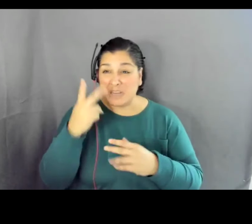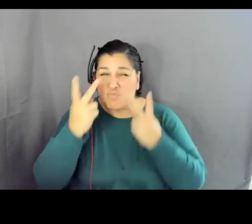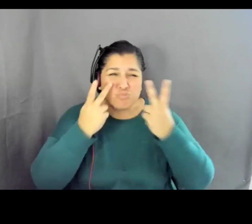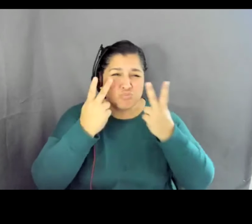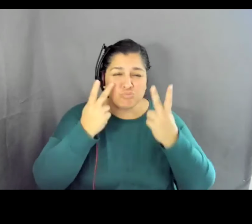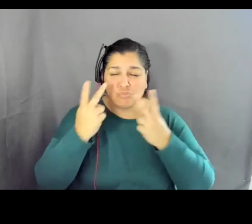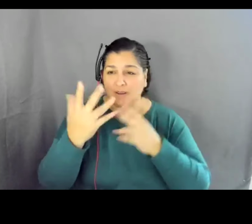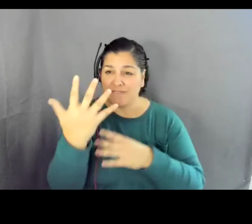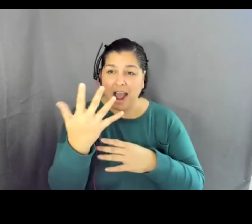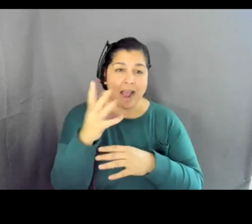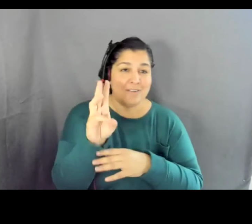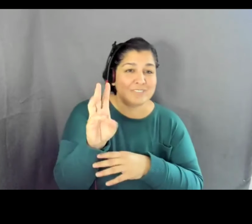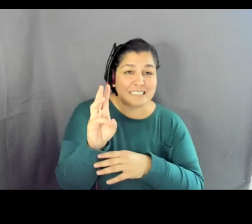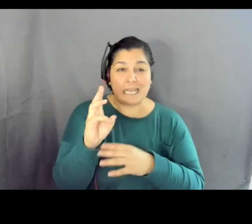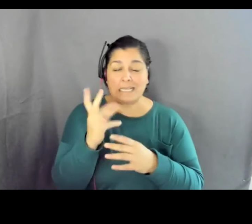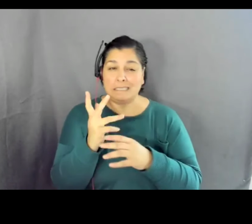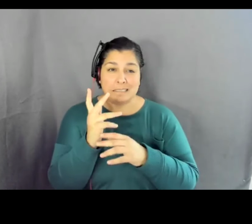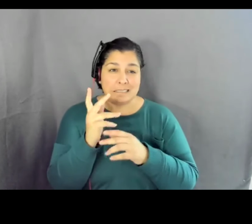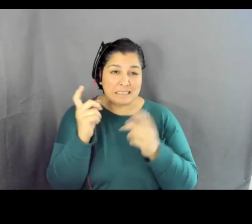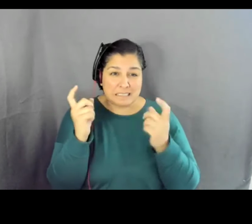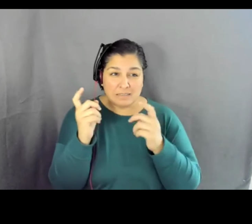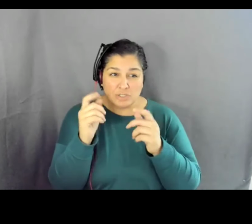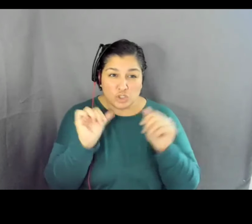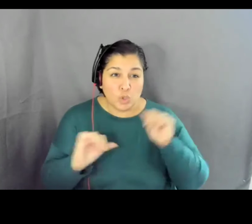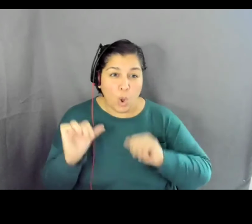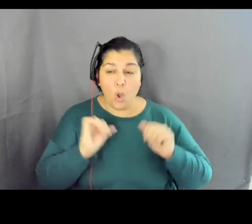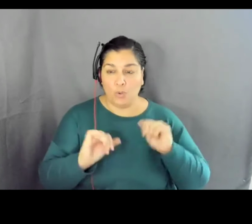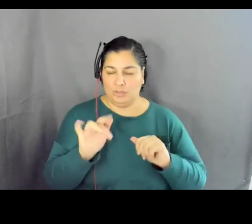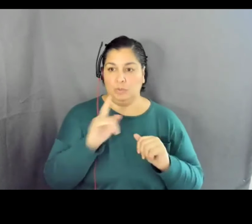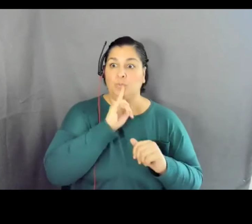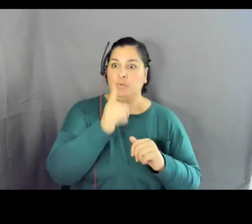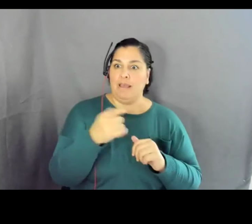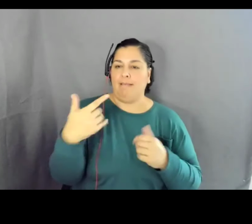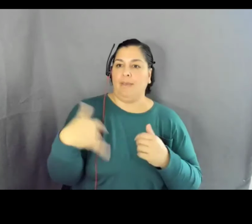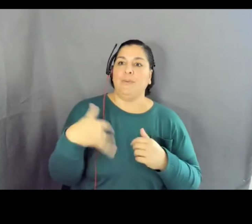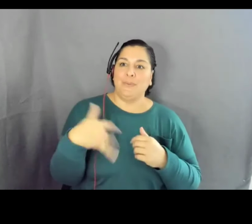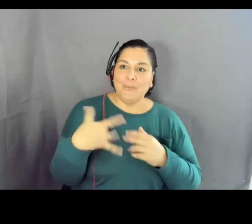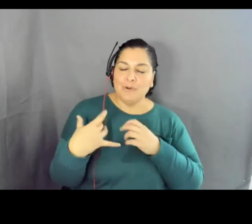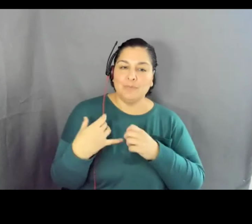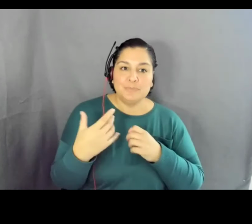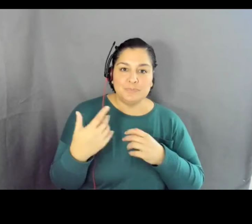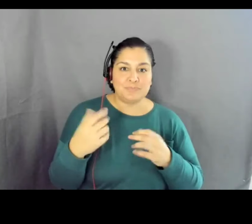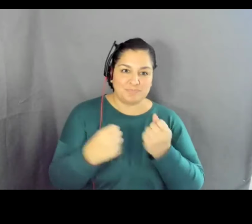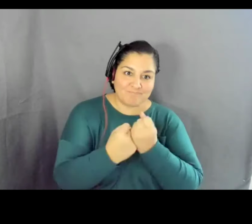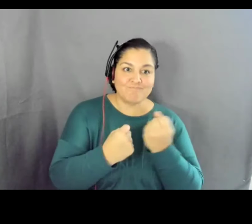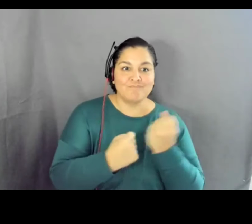group of folks. So that was really fun. I think,